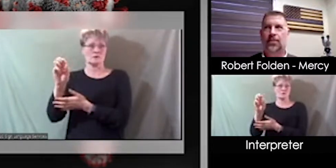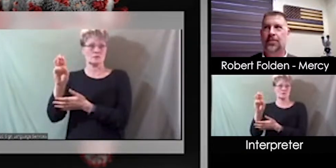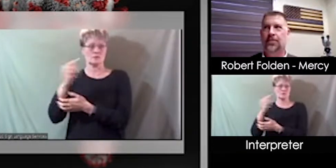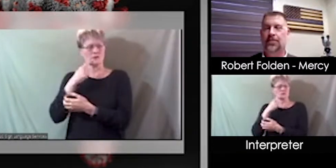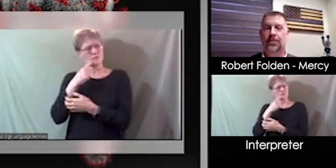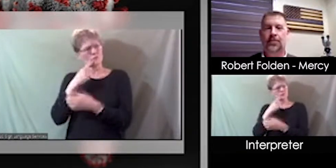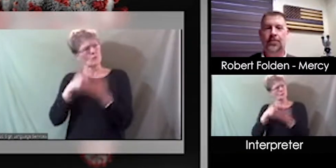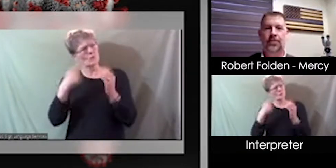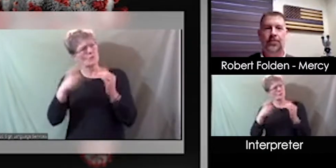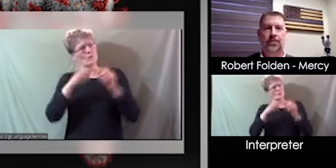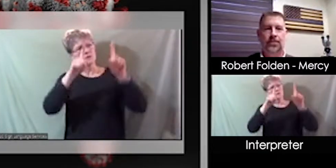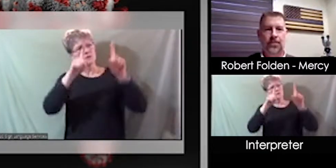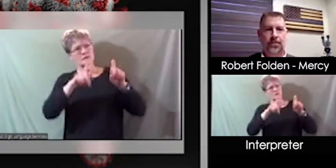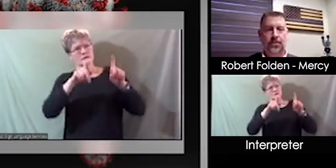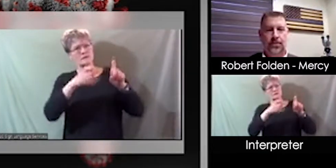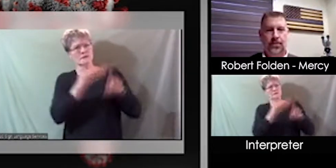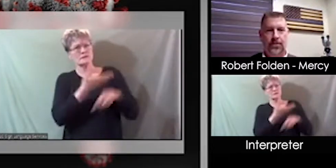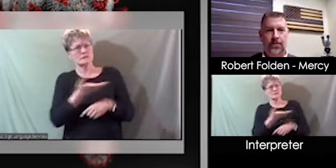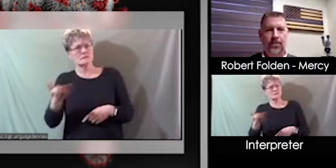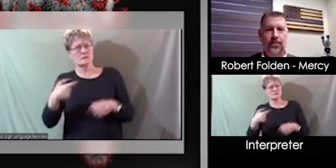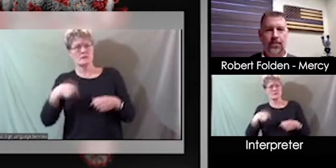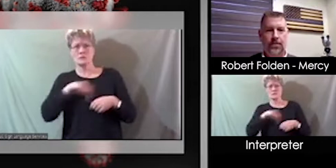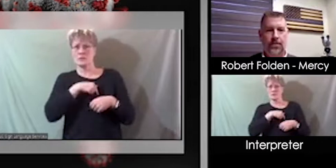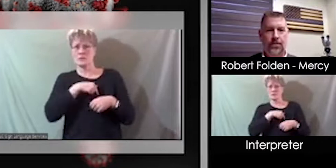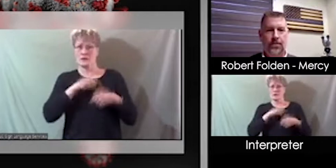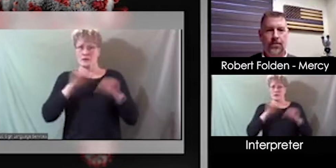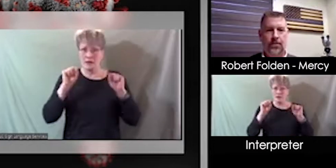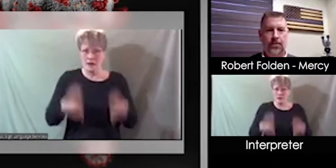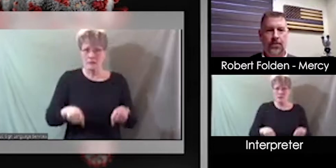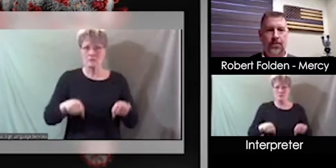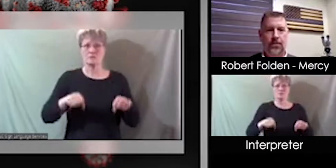Will we be able to do widespread testing here soon?